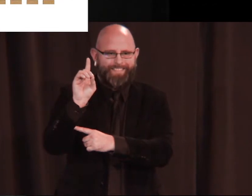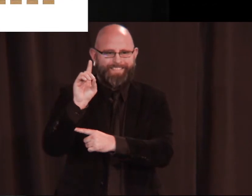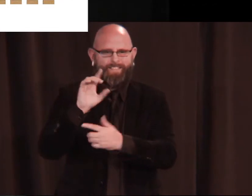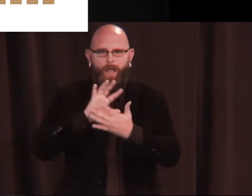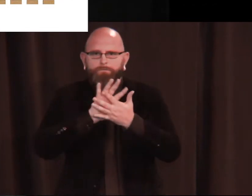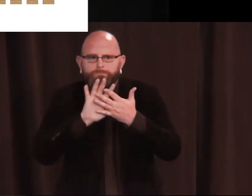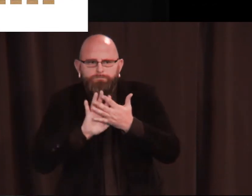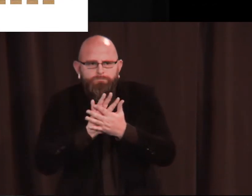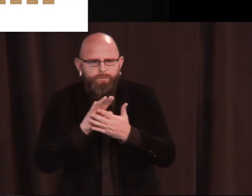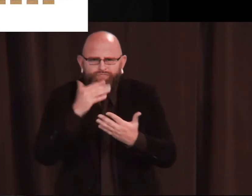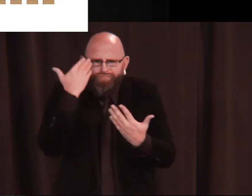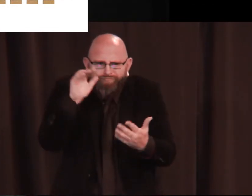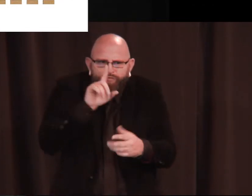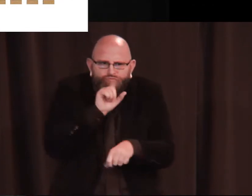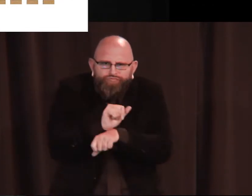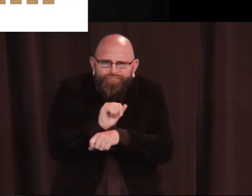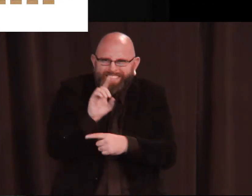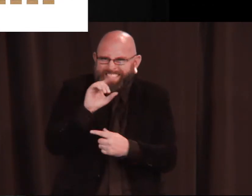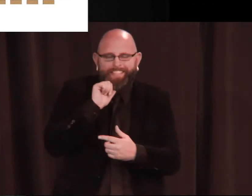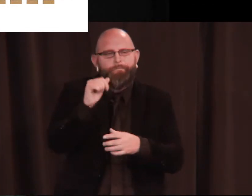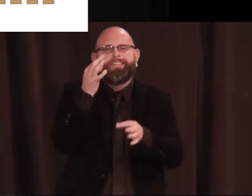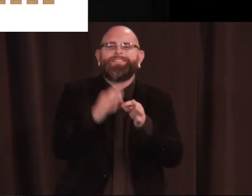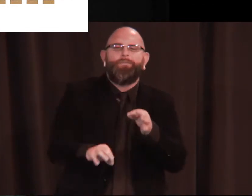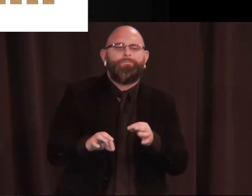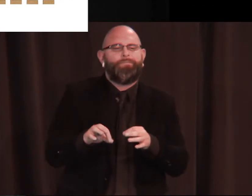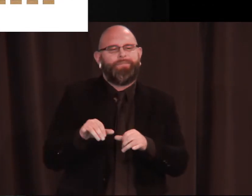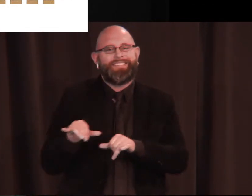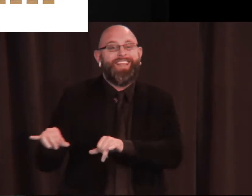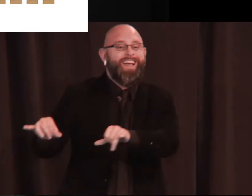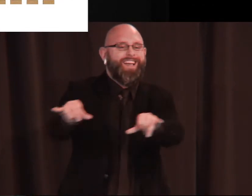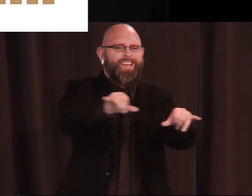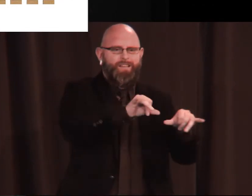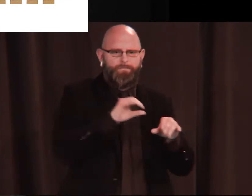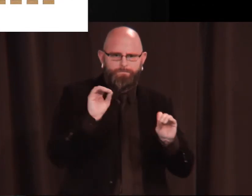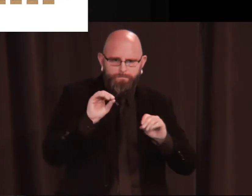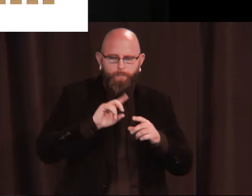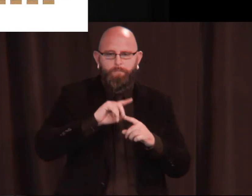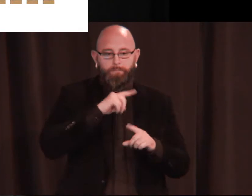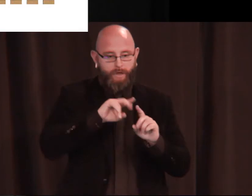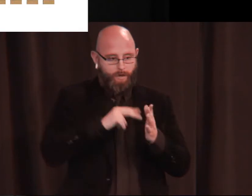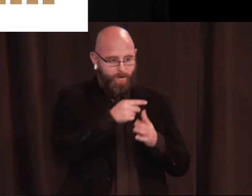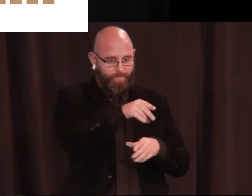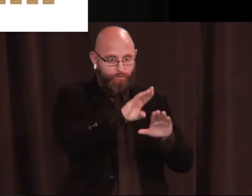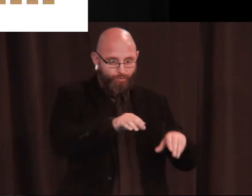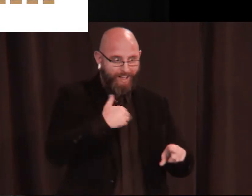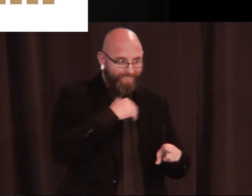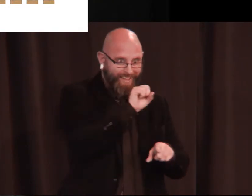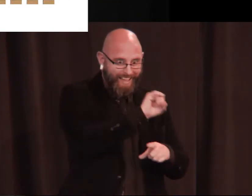And we don't want to give every child an SII of 1 because that's not going to be appropriate